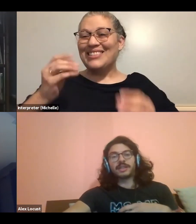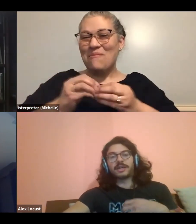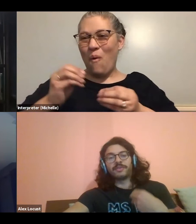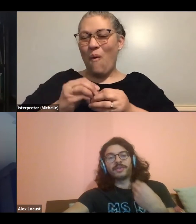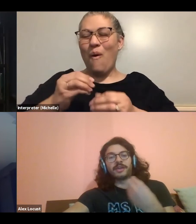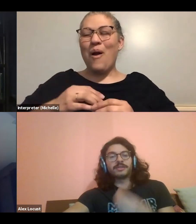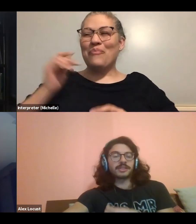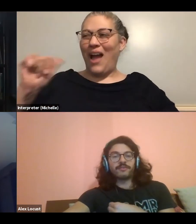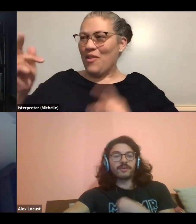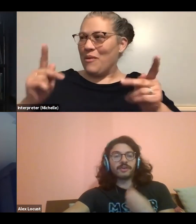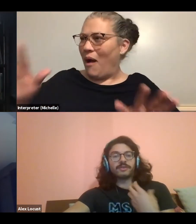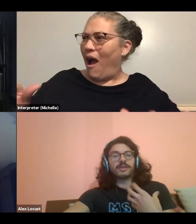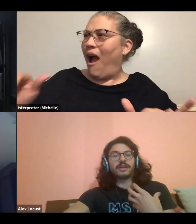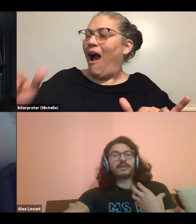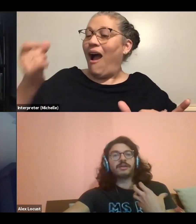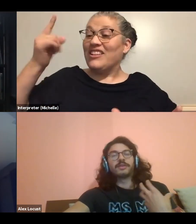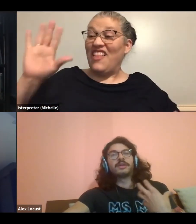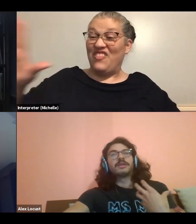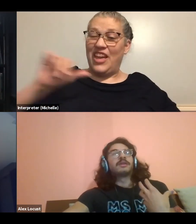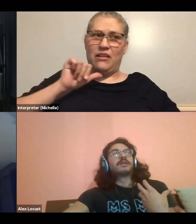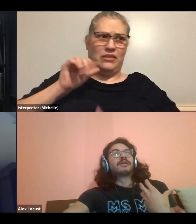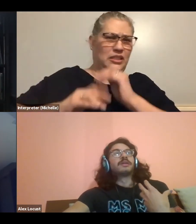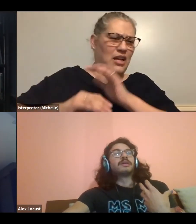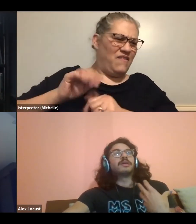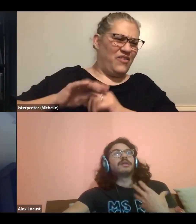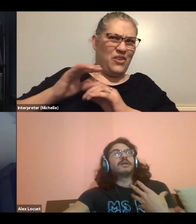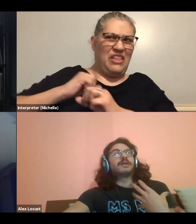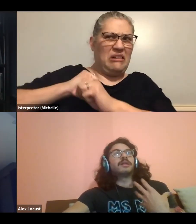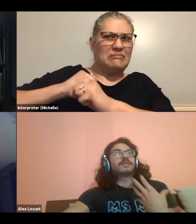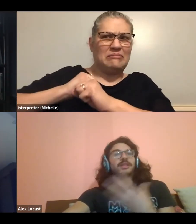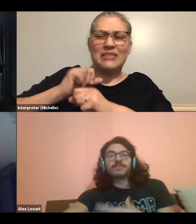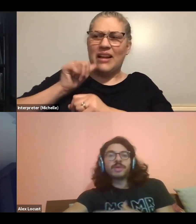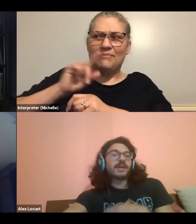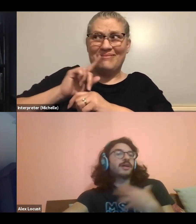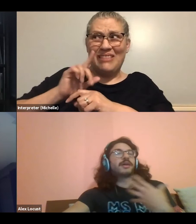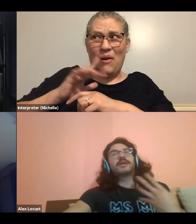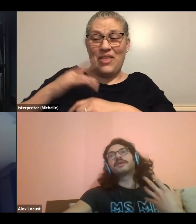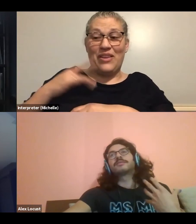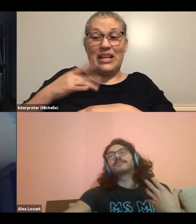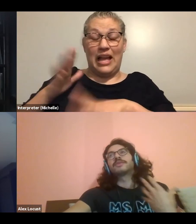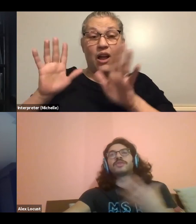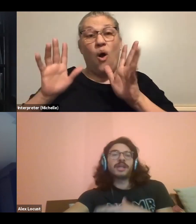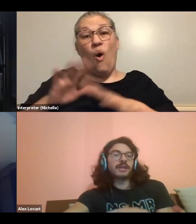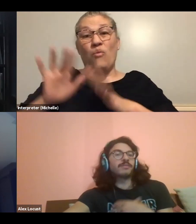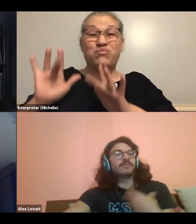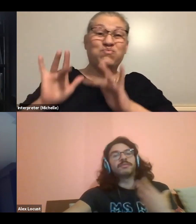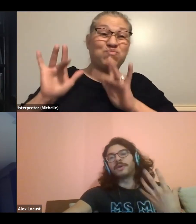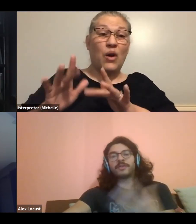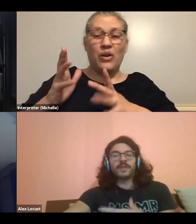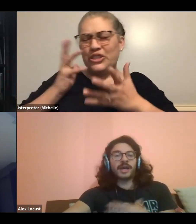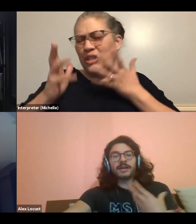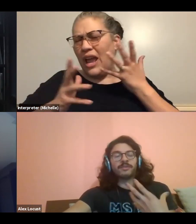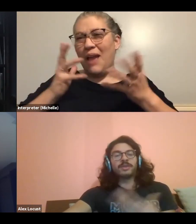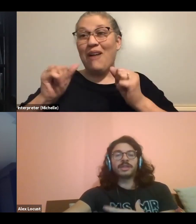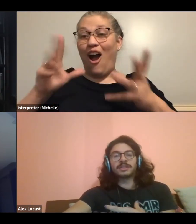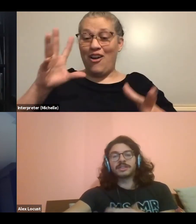Alex Locust: And I think when we show films like that it also helps to show that, like disability as a part of the human experience I think that's something that people don't always.